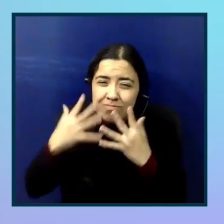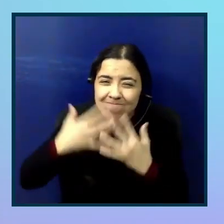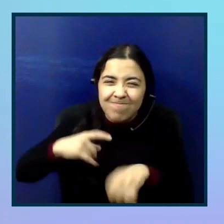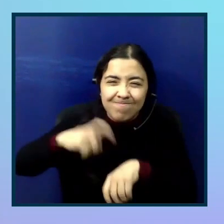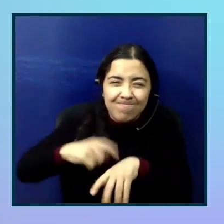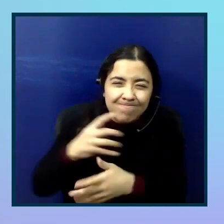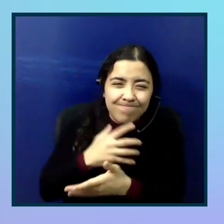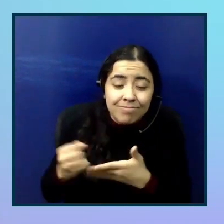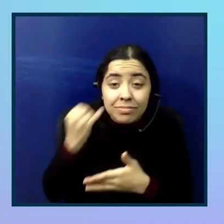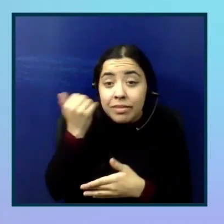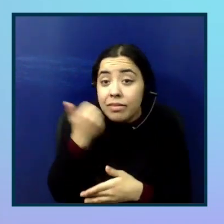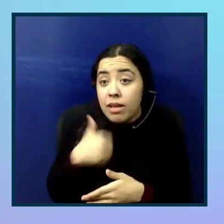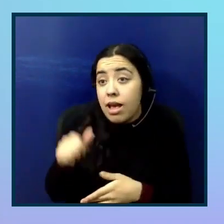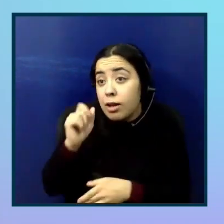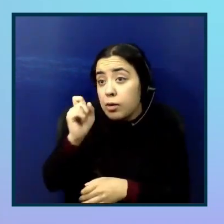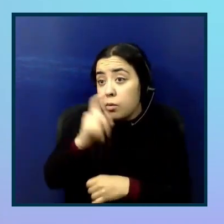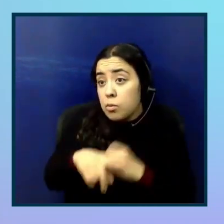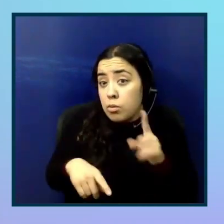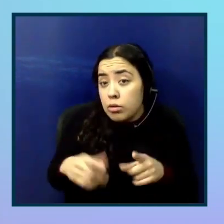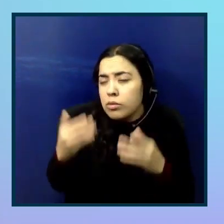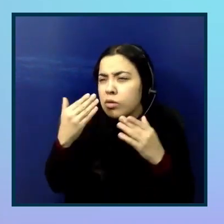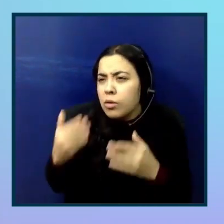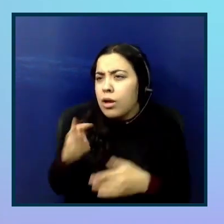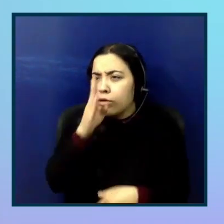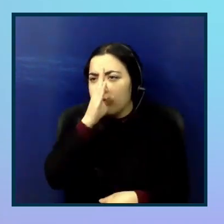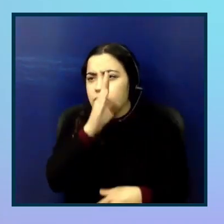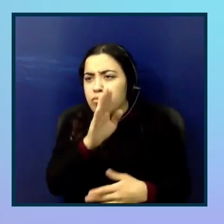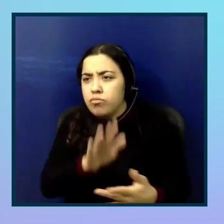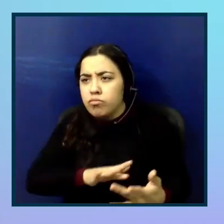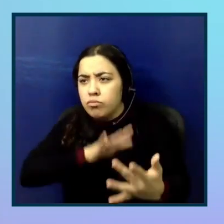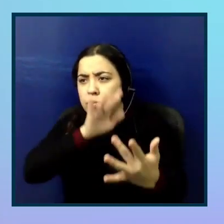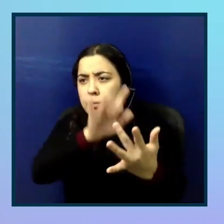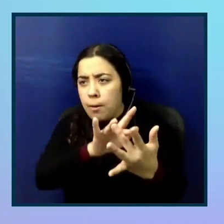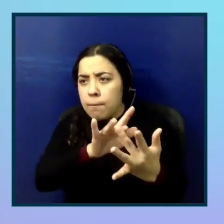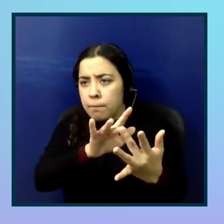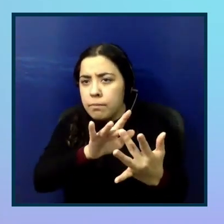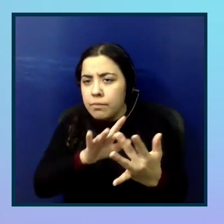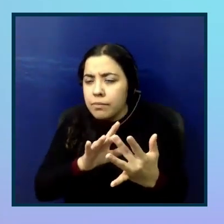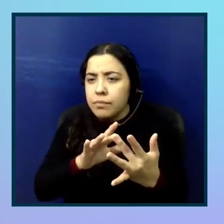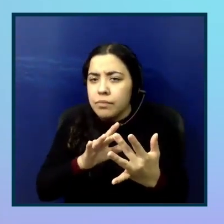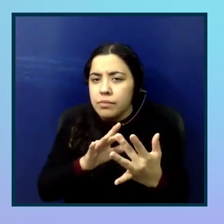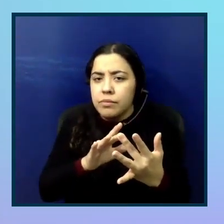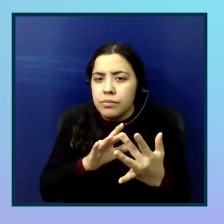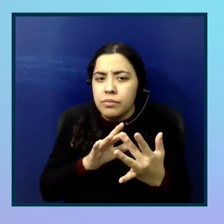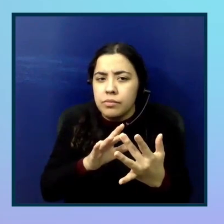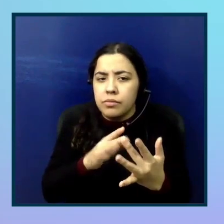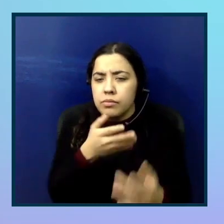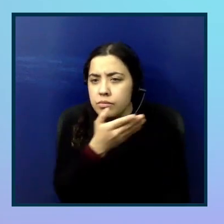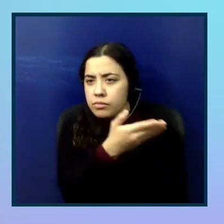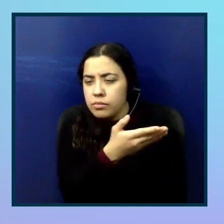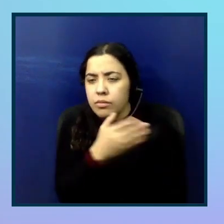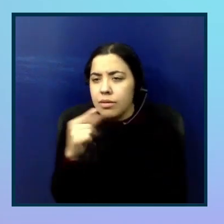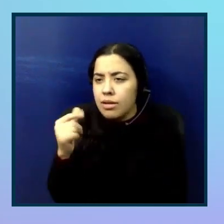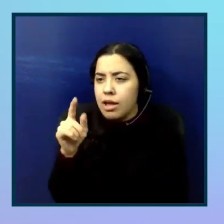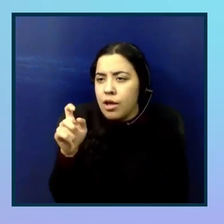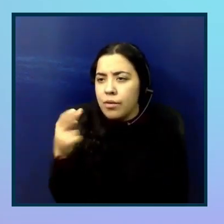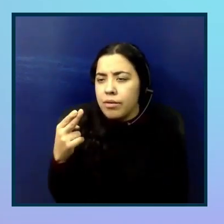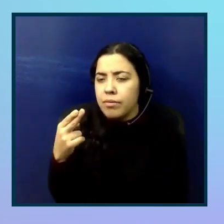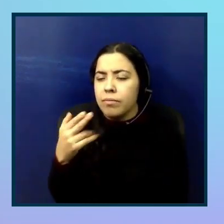So if you have any questions, feel free to directly reach out to Gareth, and thank you everyone for attending.